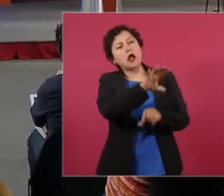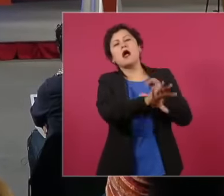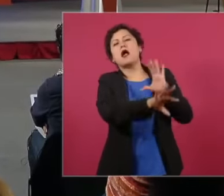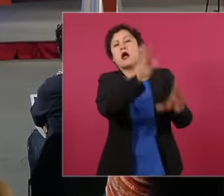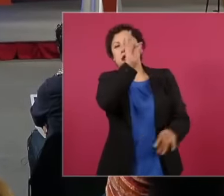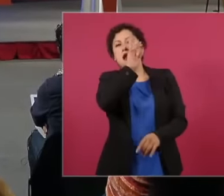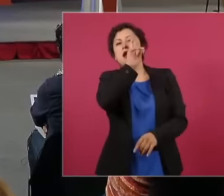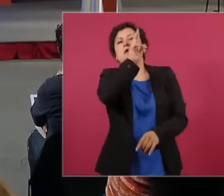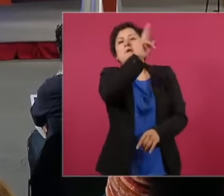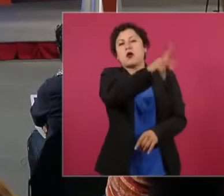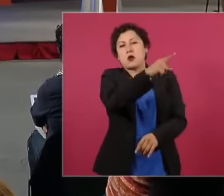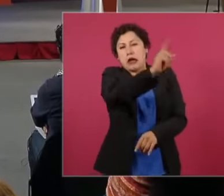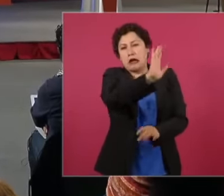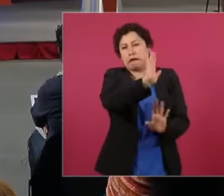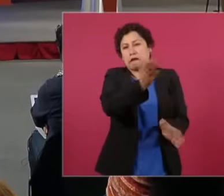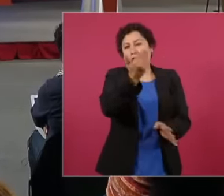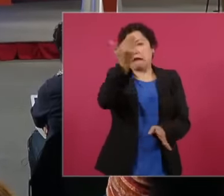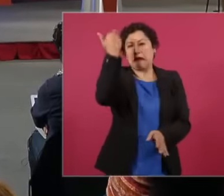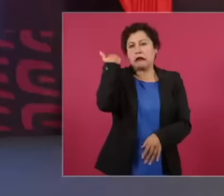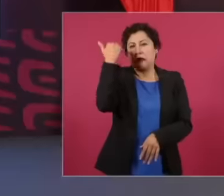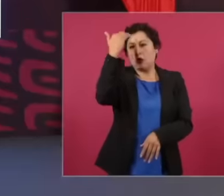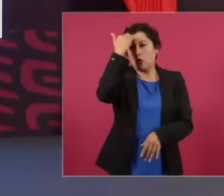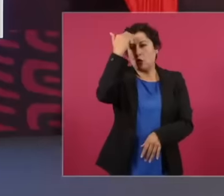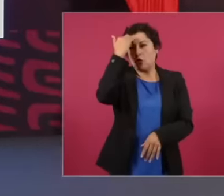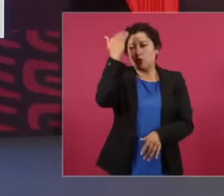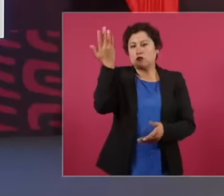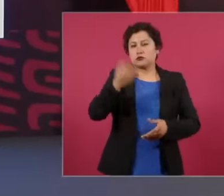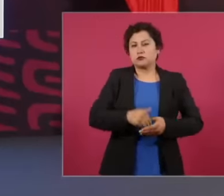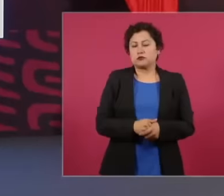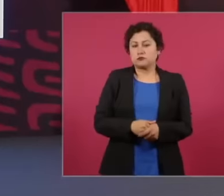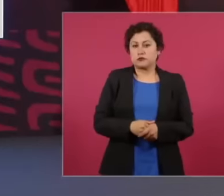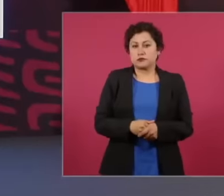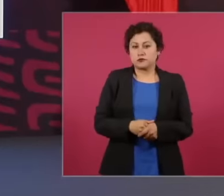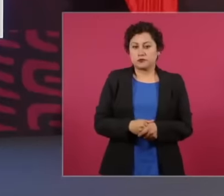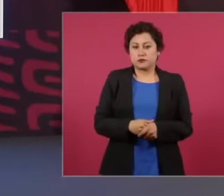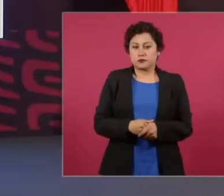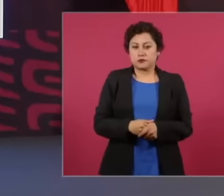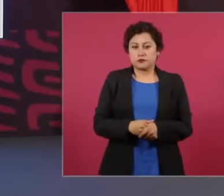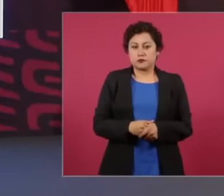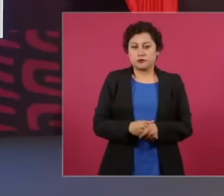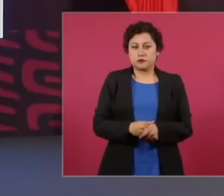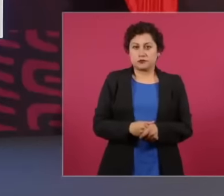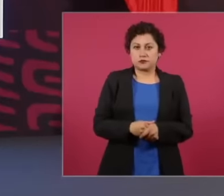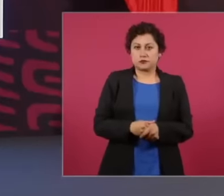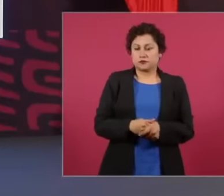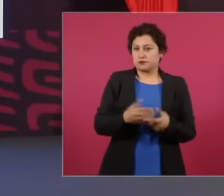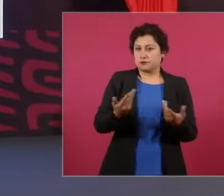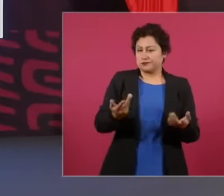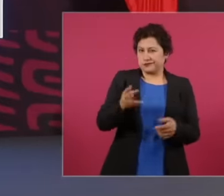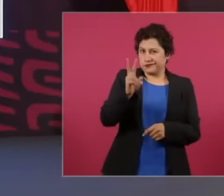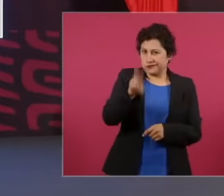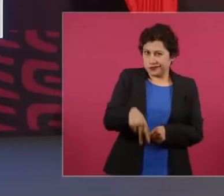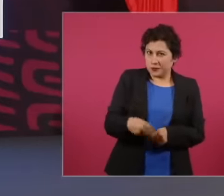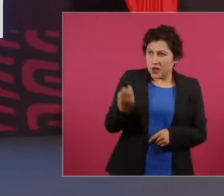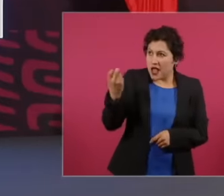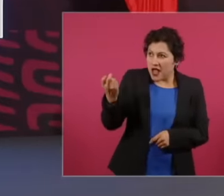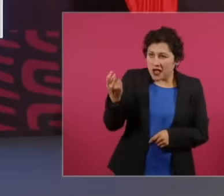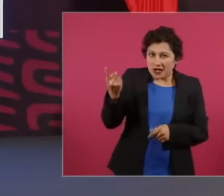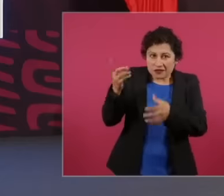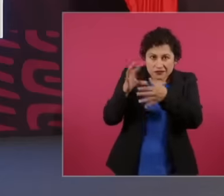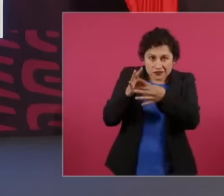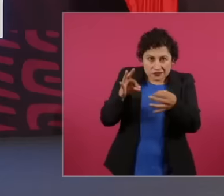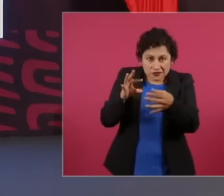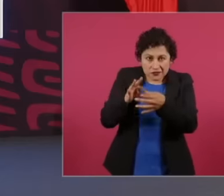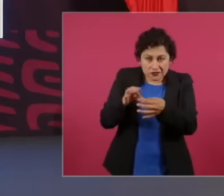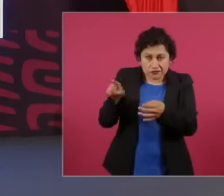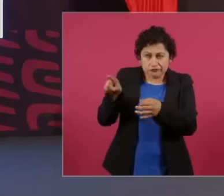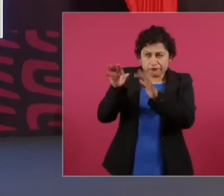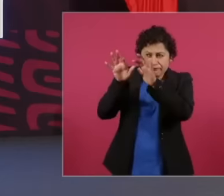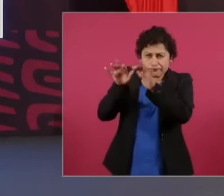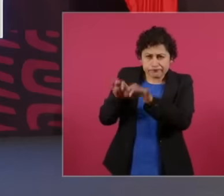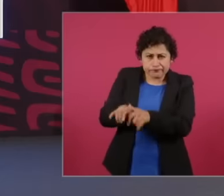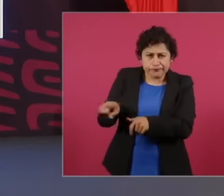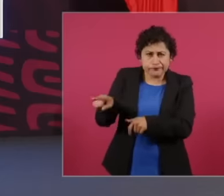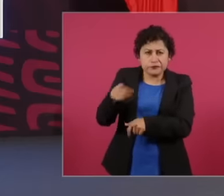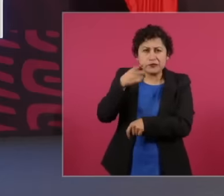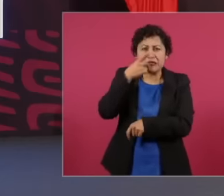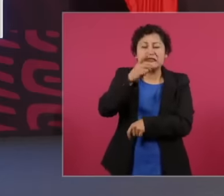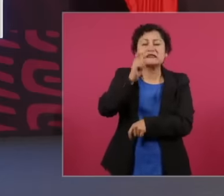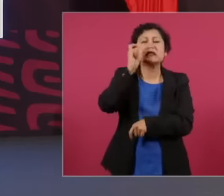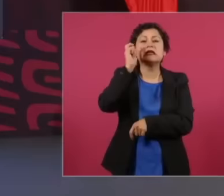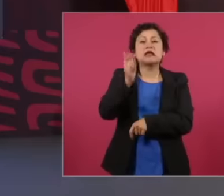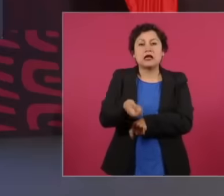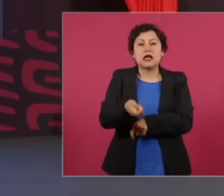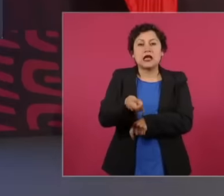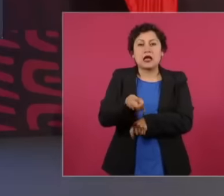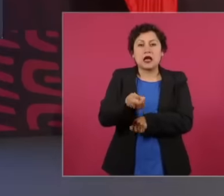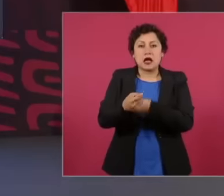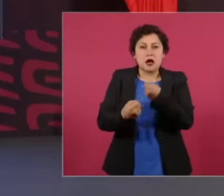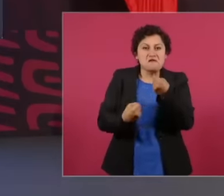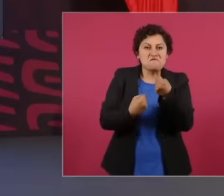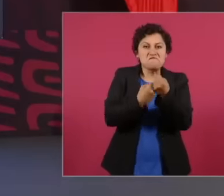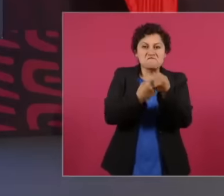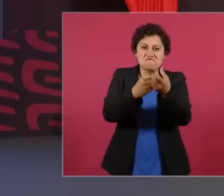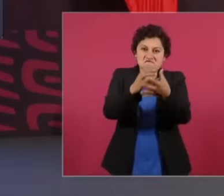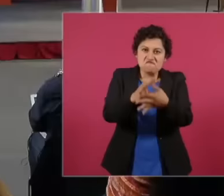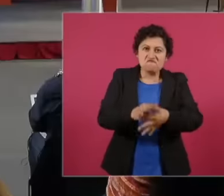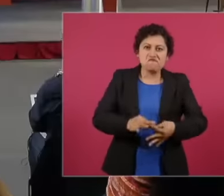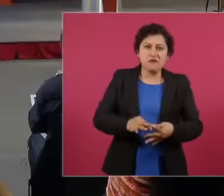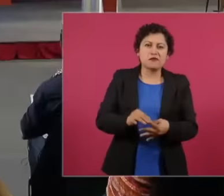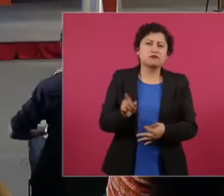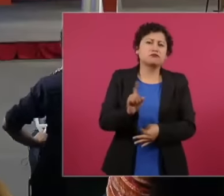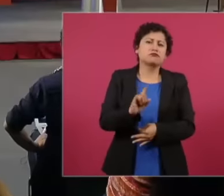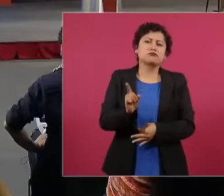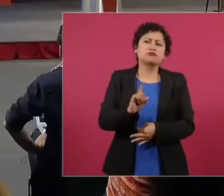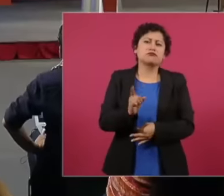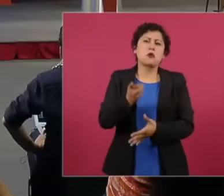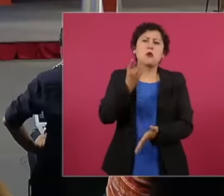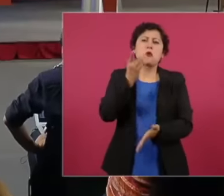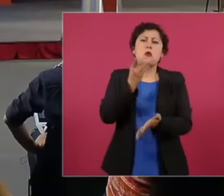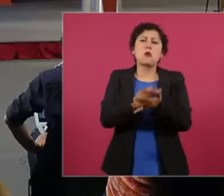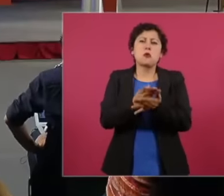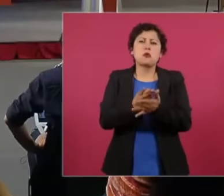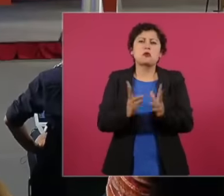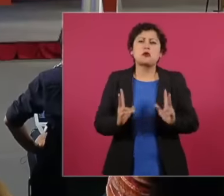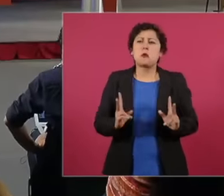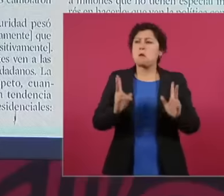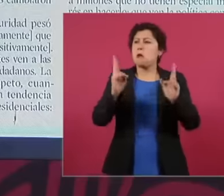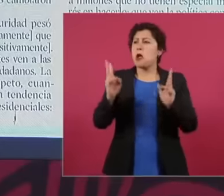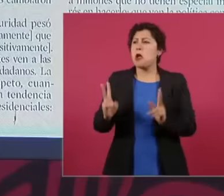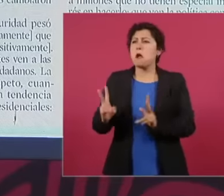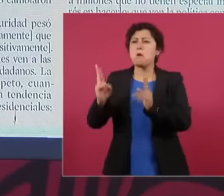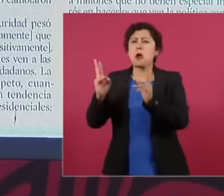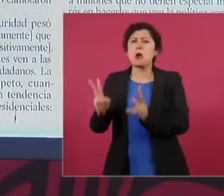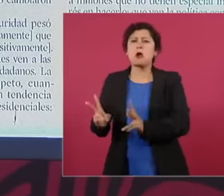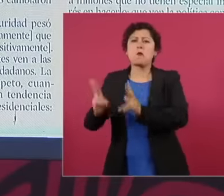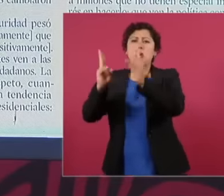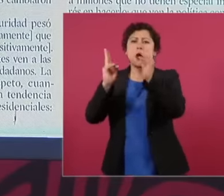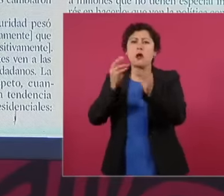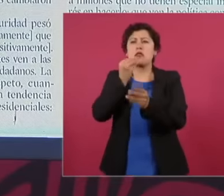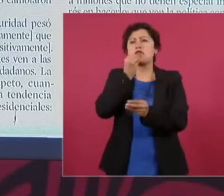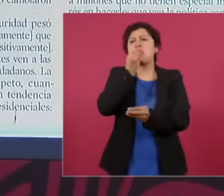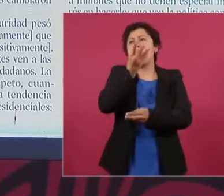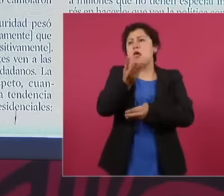this not even arguments but these anachronistic sayings because